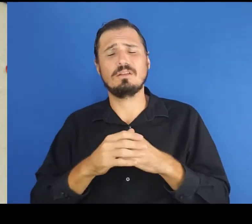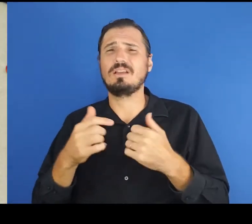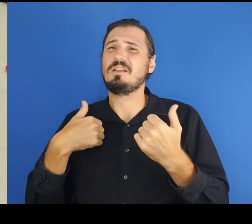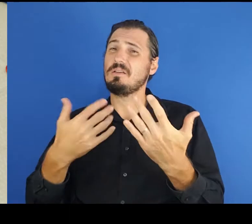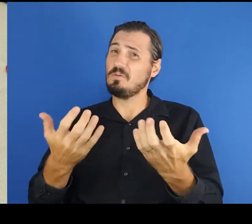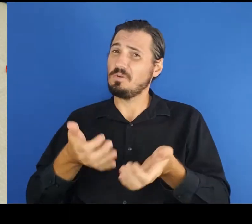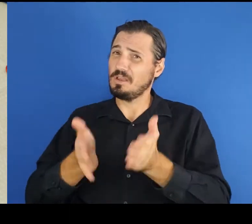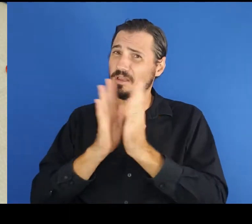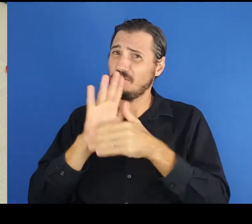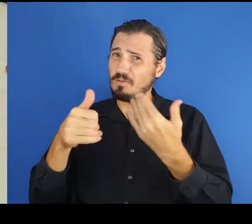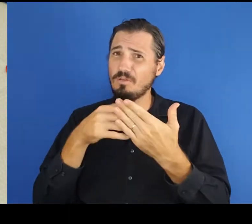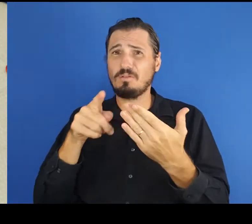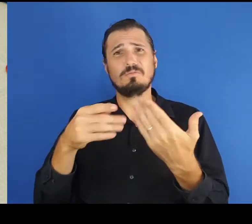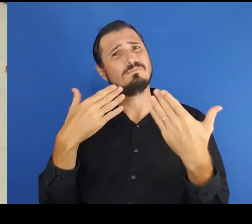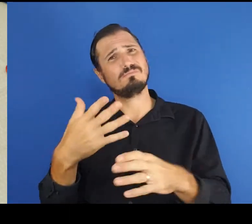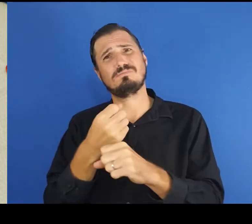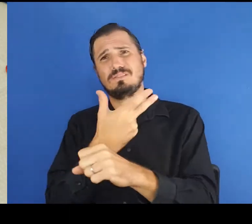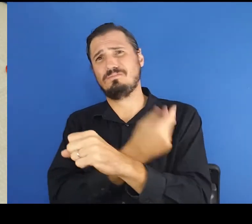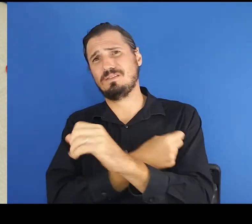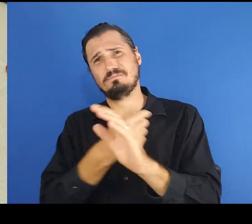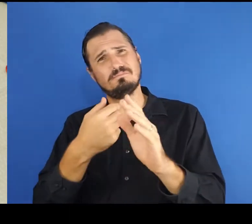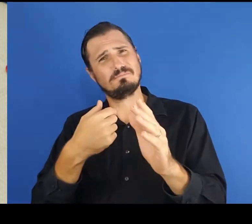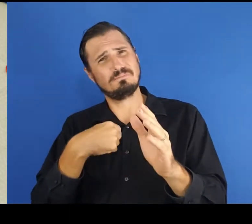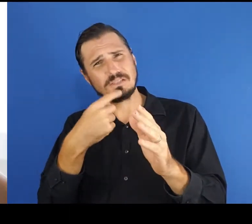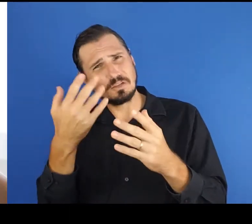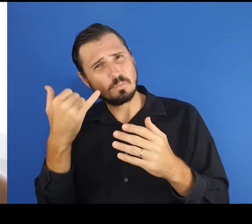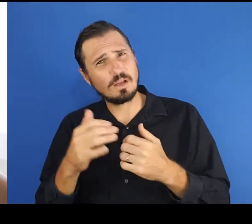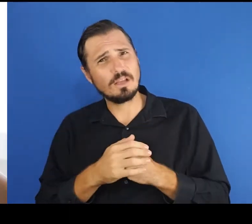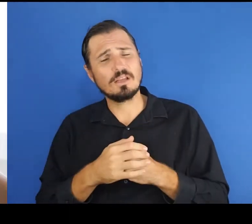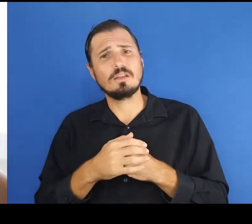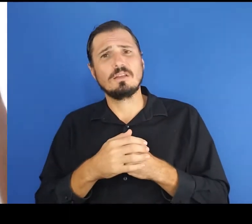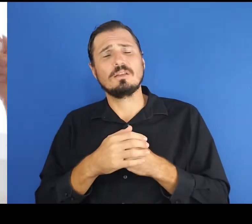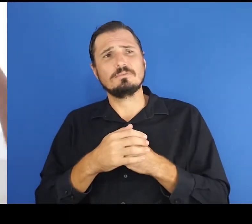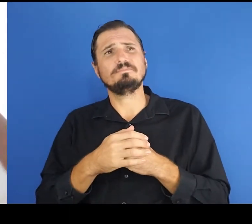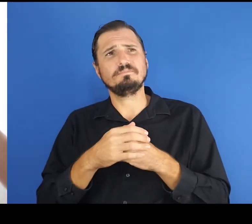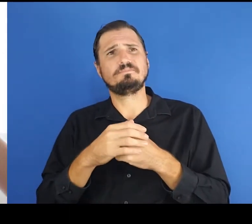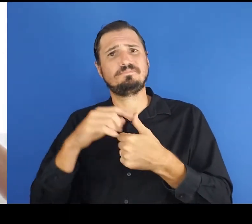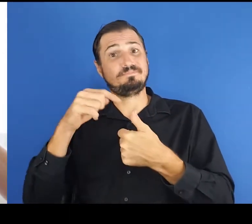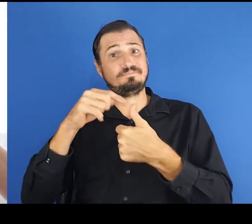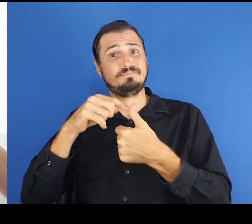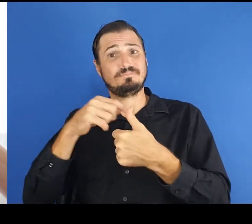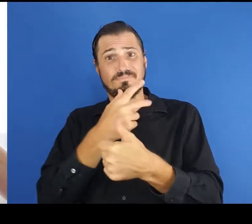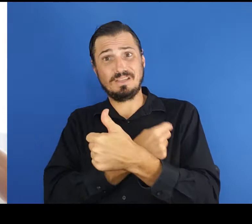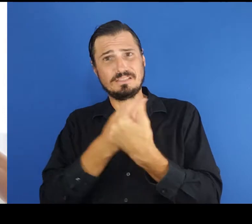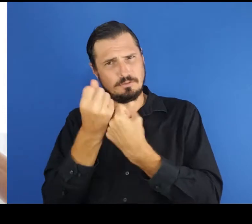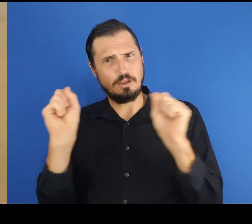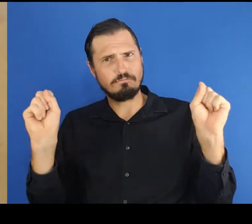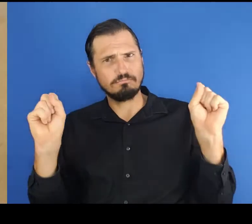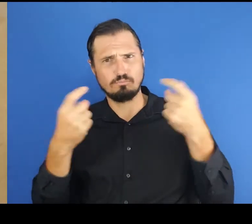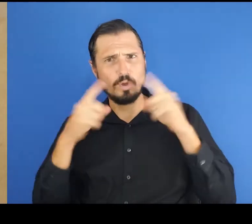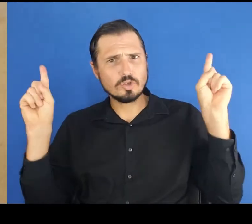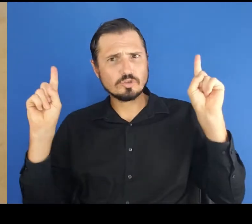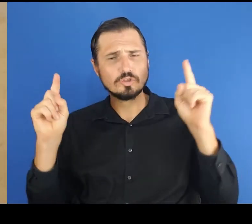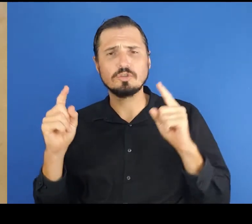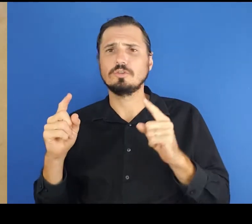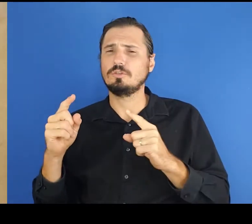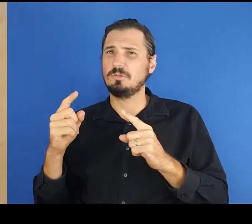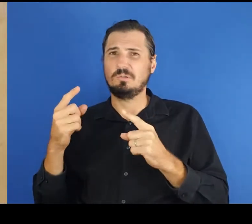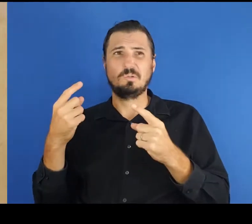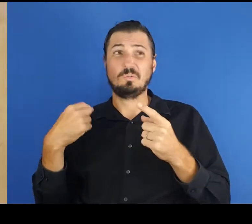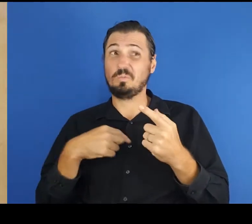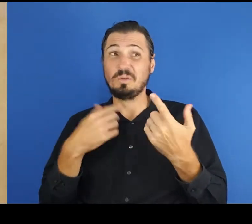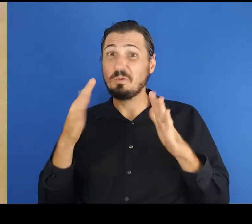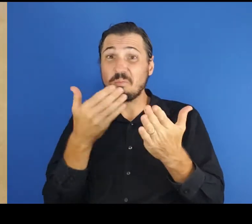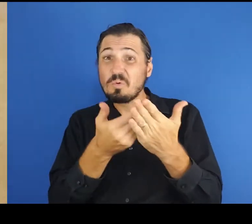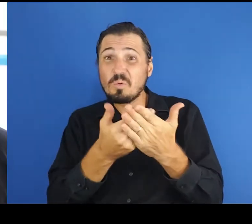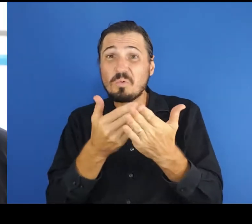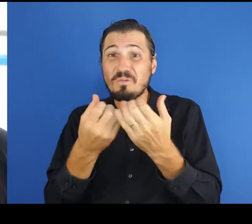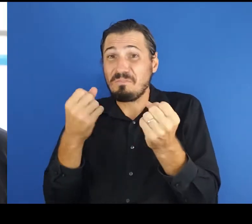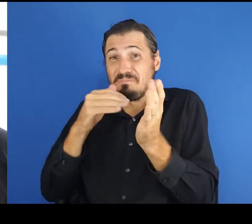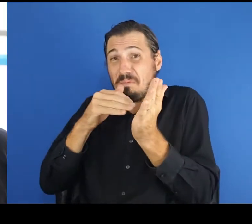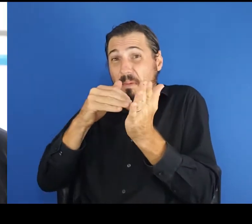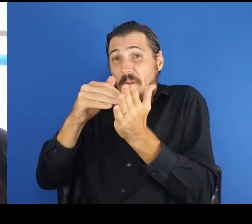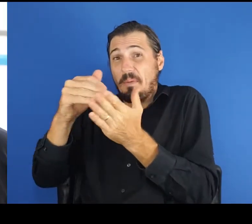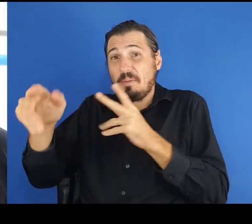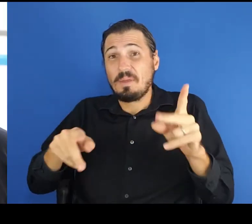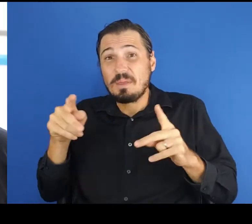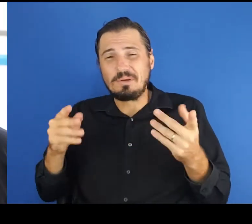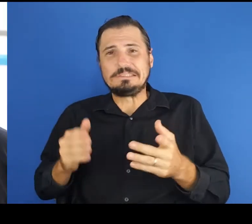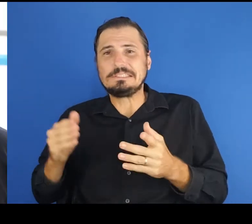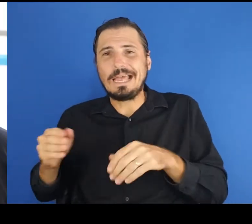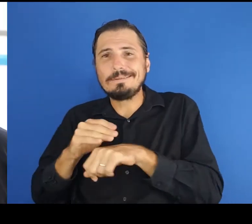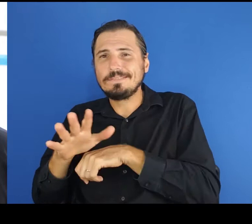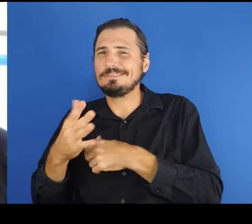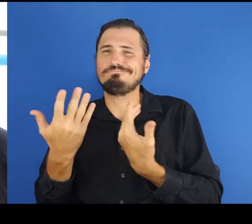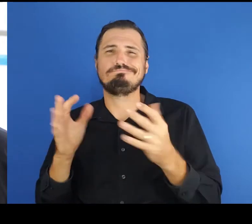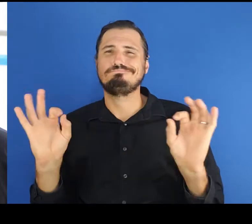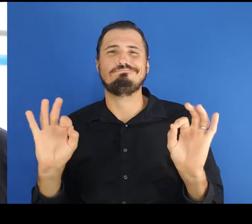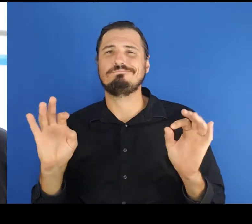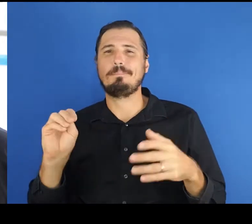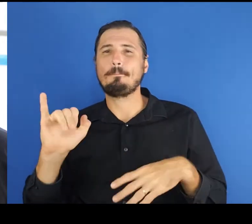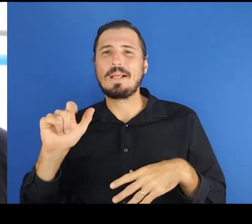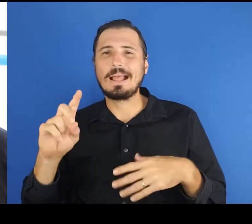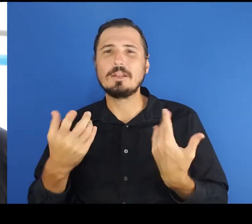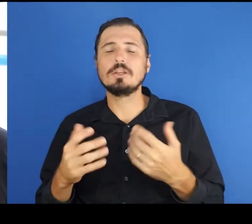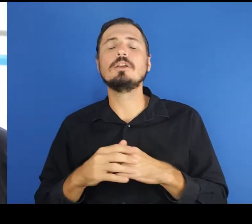I’d like to ask all of you to get vaccinated let me explain why. First is, the vaccine is safe and effective. We have proven with millions of doses, that the side effects are very mild. And the risk